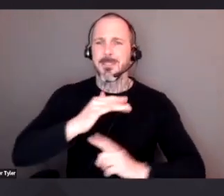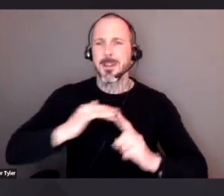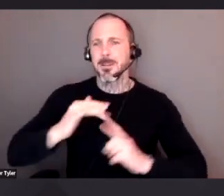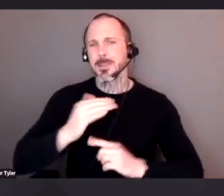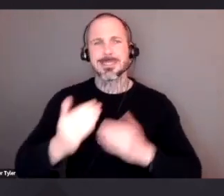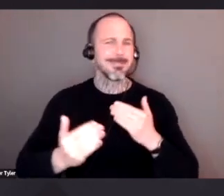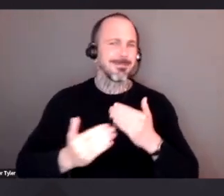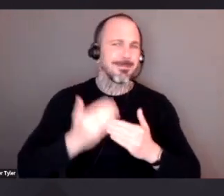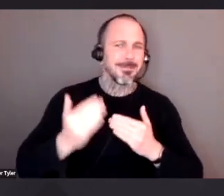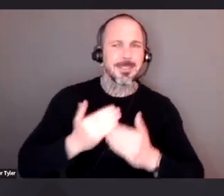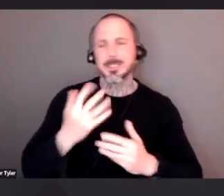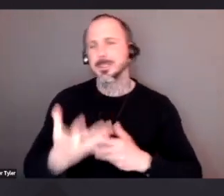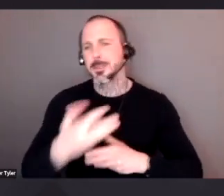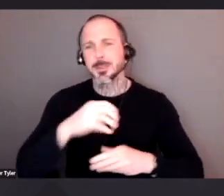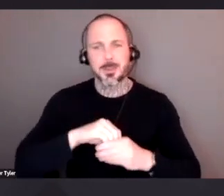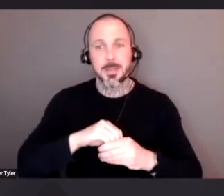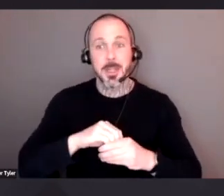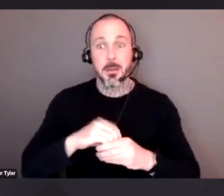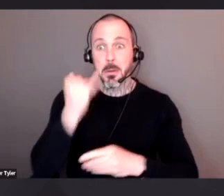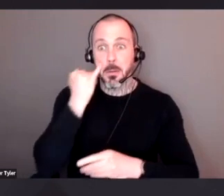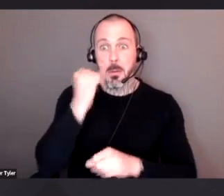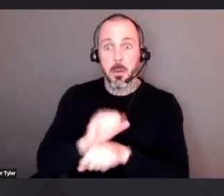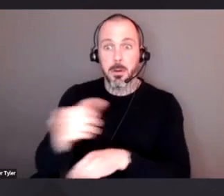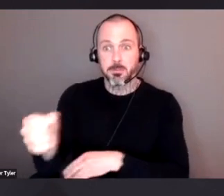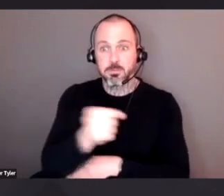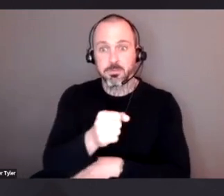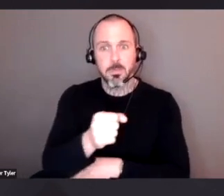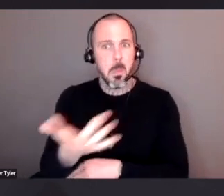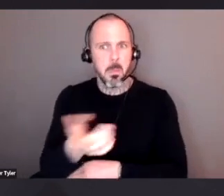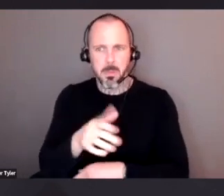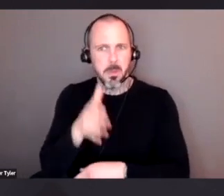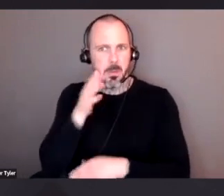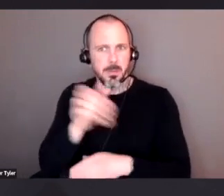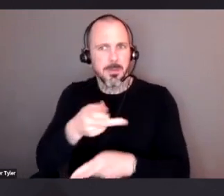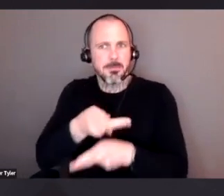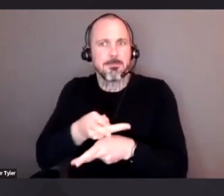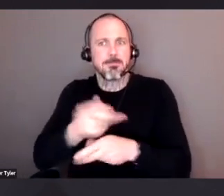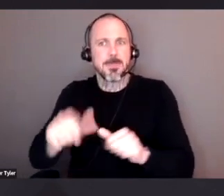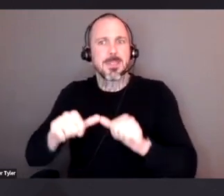In this light, ensure you provide an email address and phone number at the end of your job posting